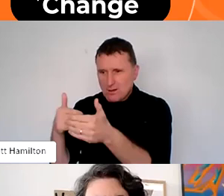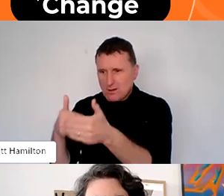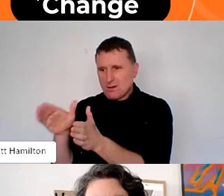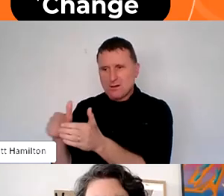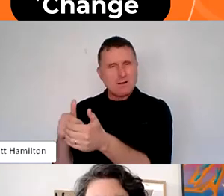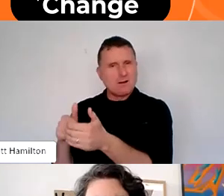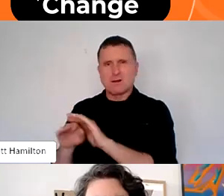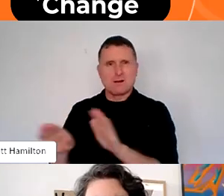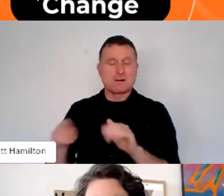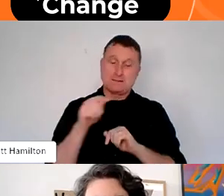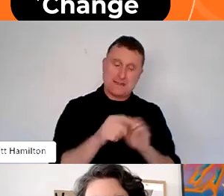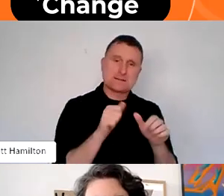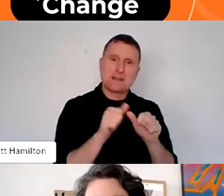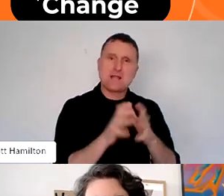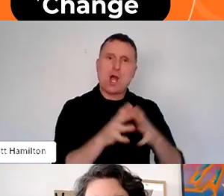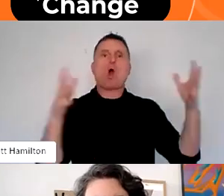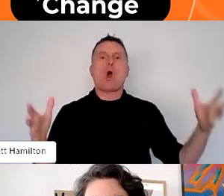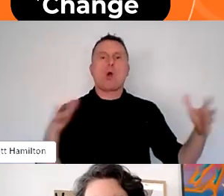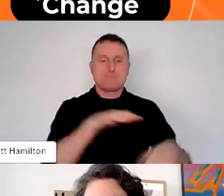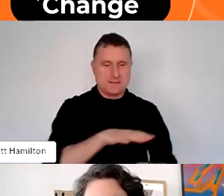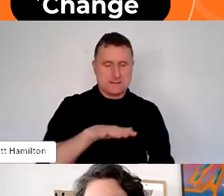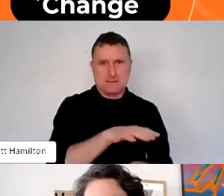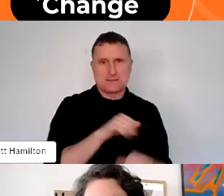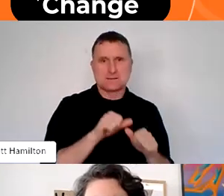can provide. If I could just add on to what John's saying there,